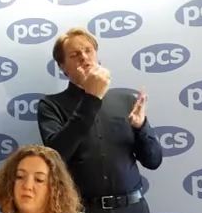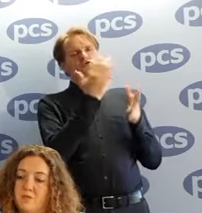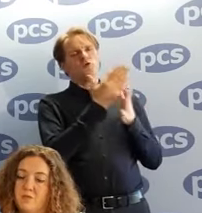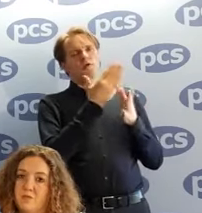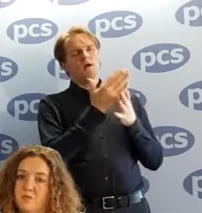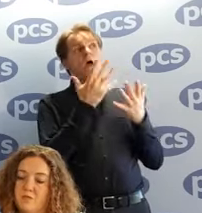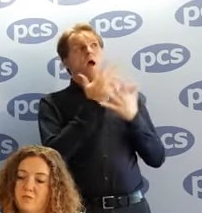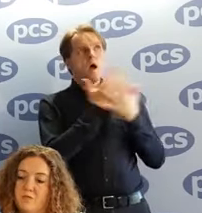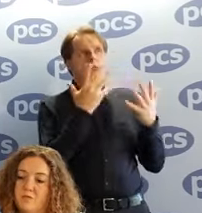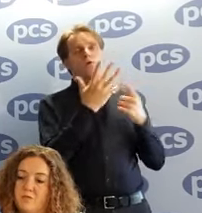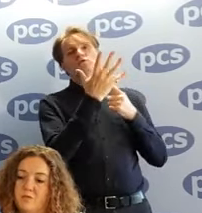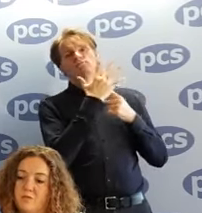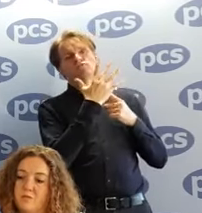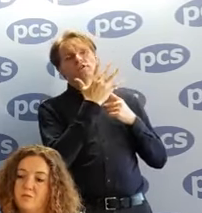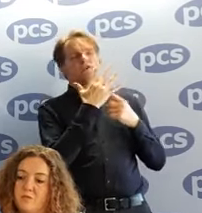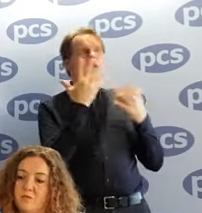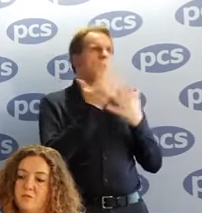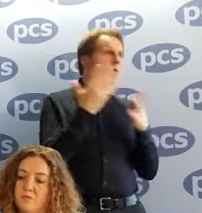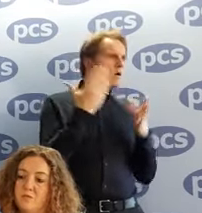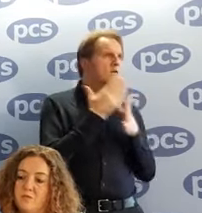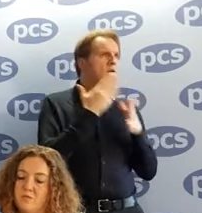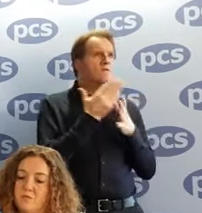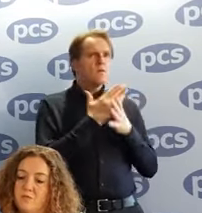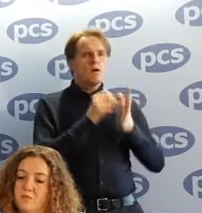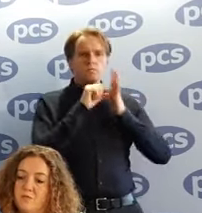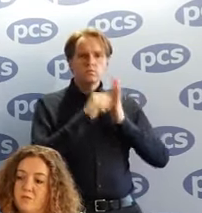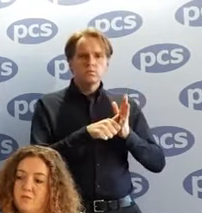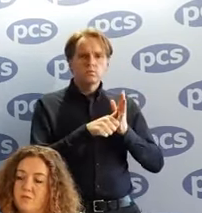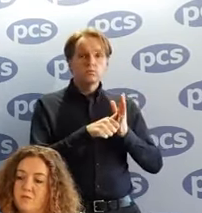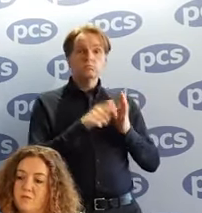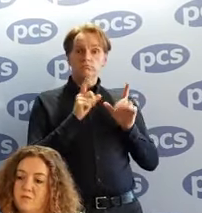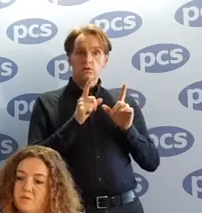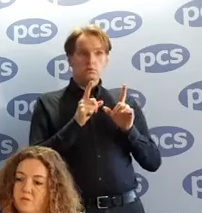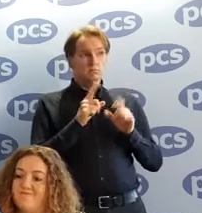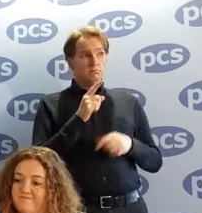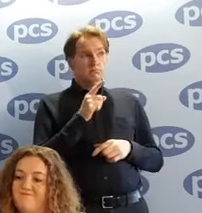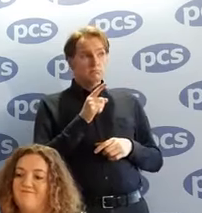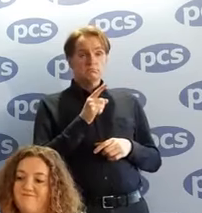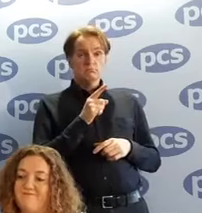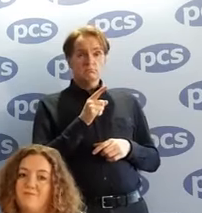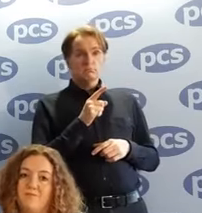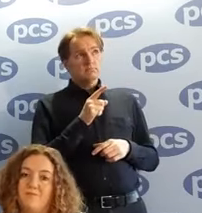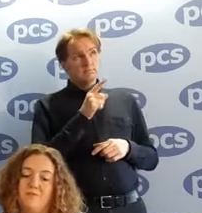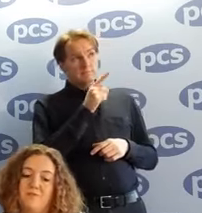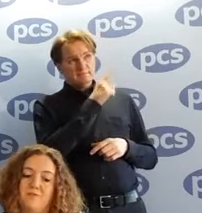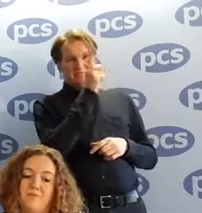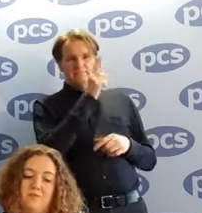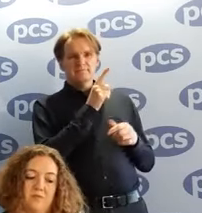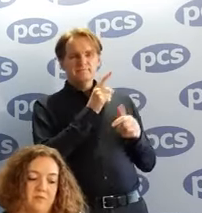and we know it is really difficult and of course that's what the employer is depending on they don't want us to meet this threshold so they're gonna do